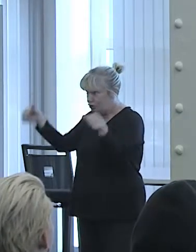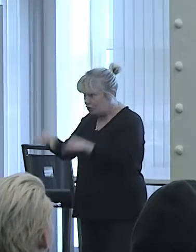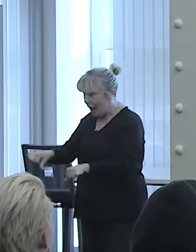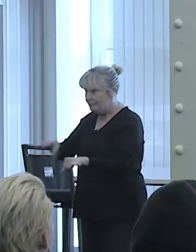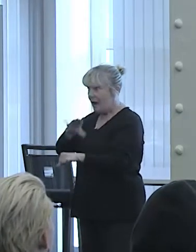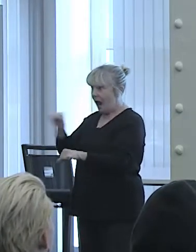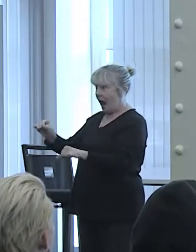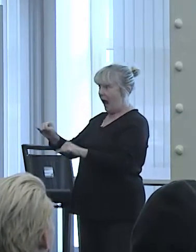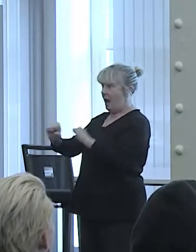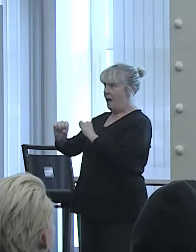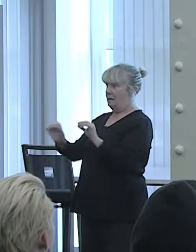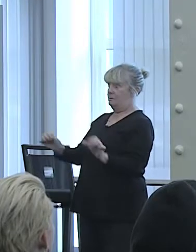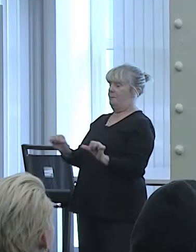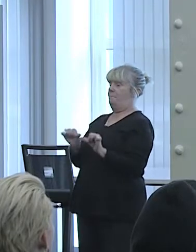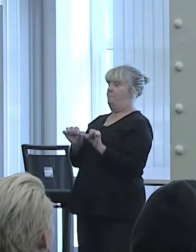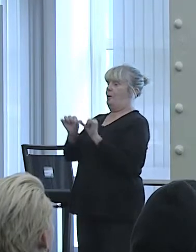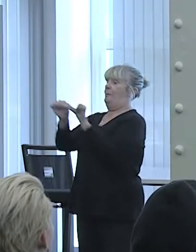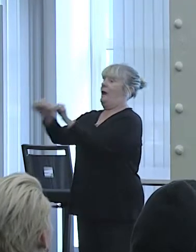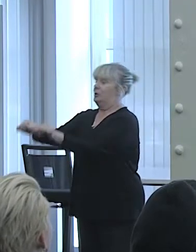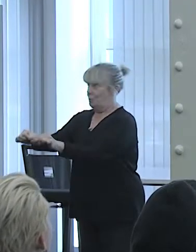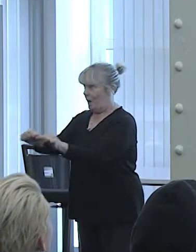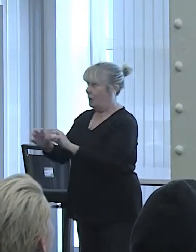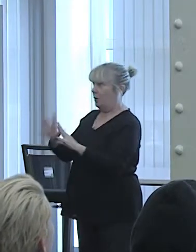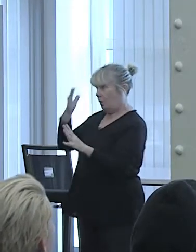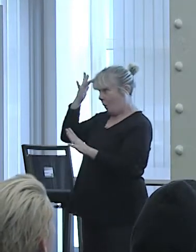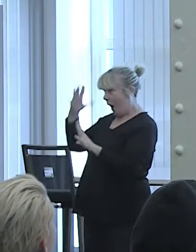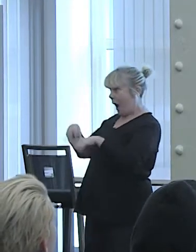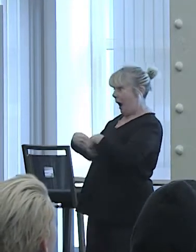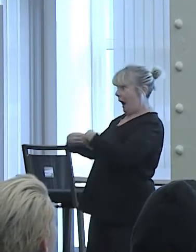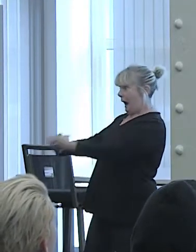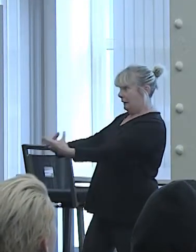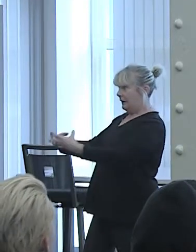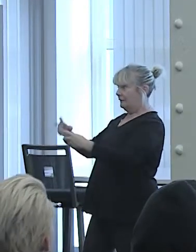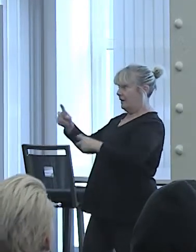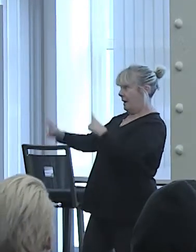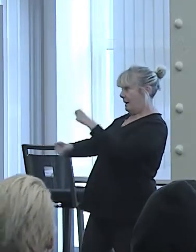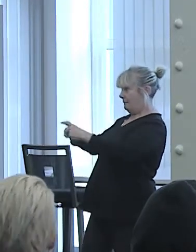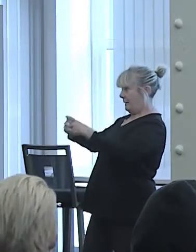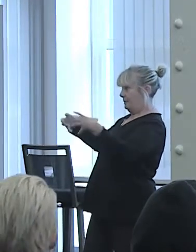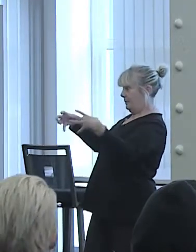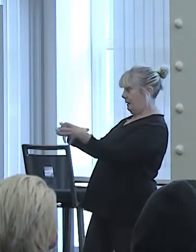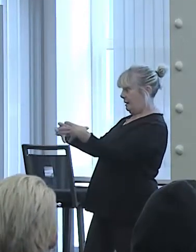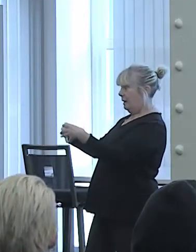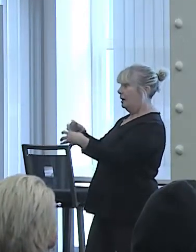by giving certain groups of people, people who belong to that group or assume to belong to that group